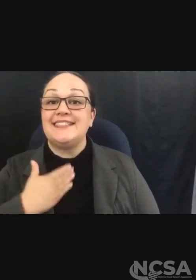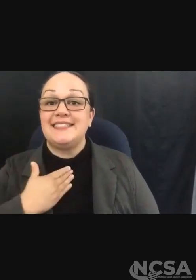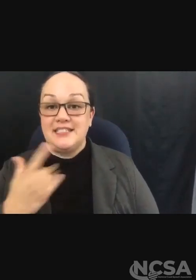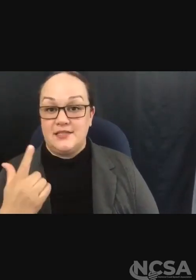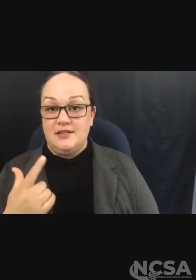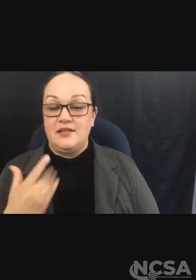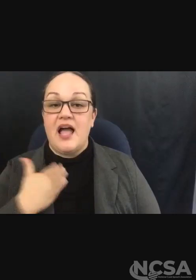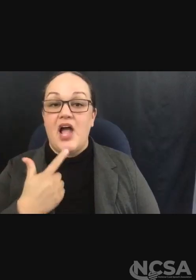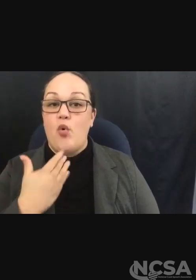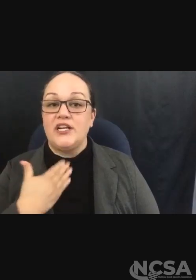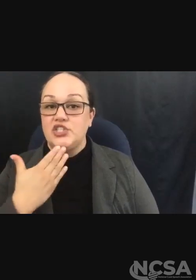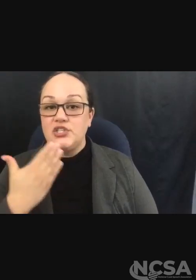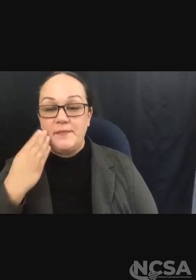I just wanna be sure we don't miss anyone.